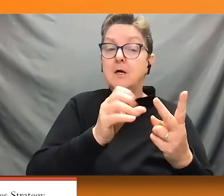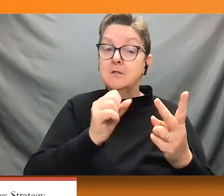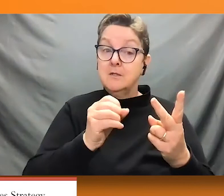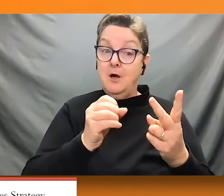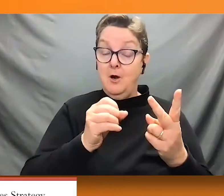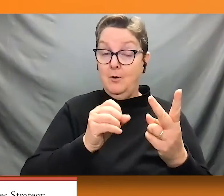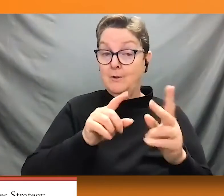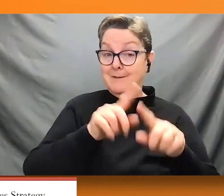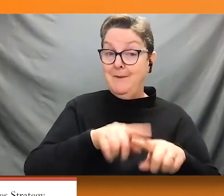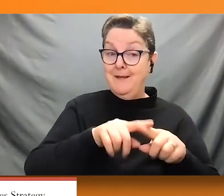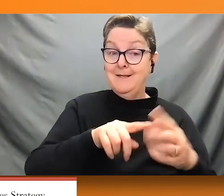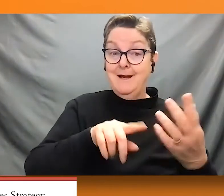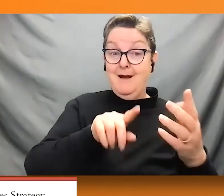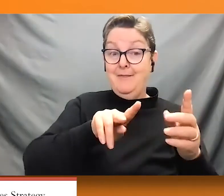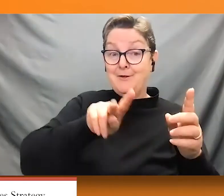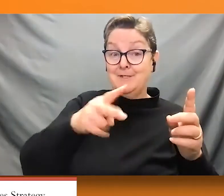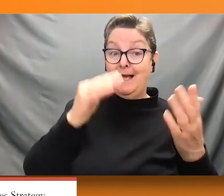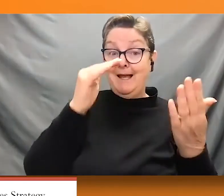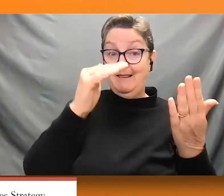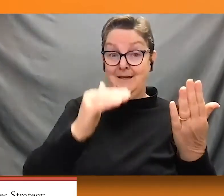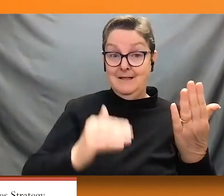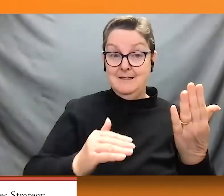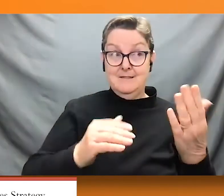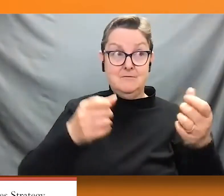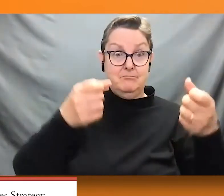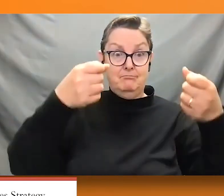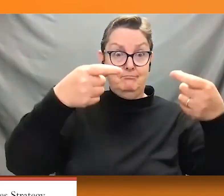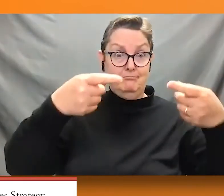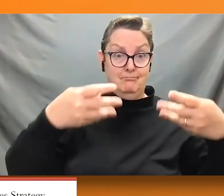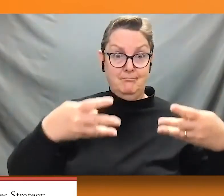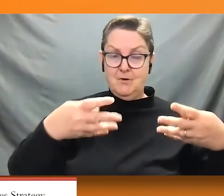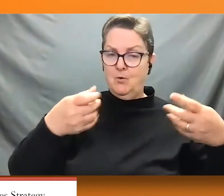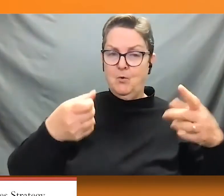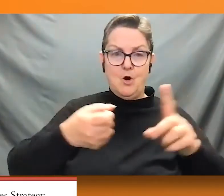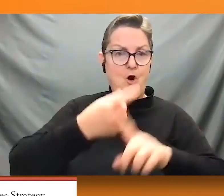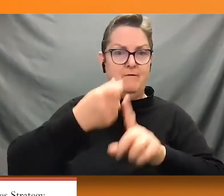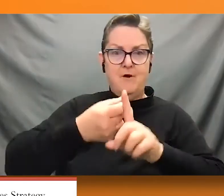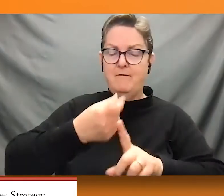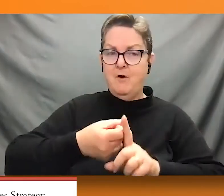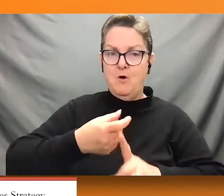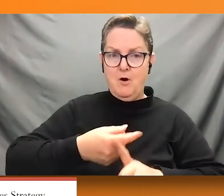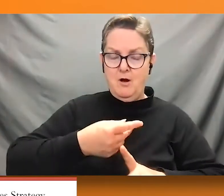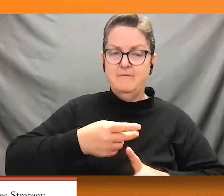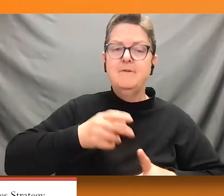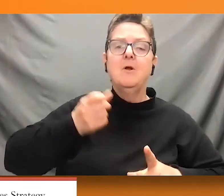they're getting what you're-- what the words-- understanding what the words mean. Then you're gonna have them